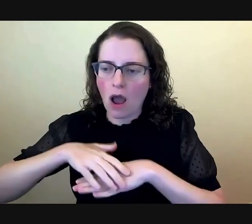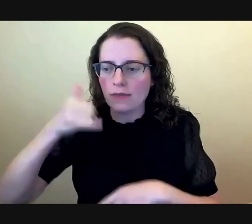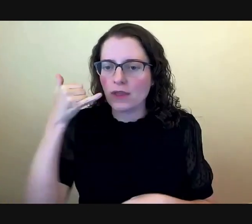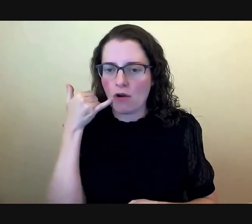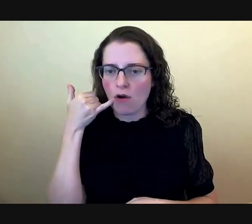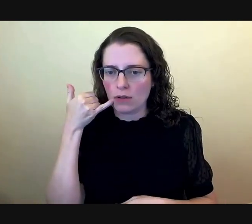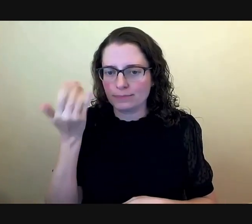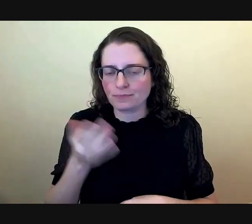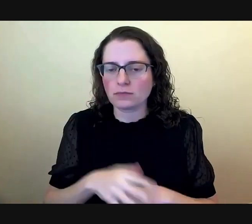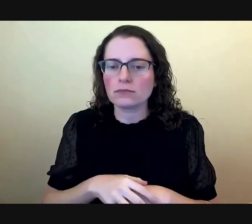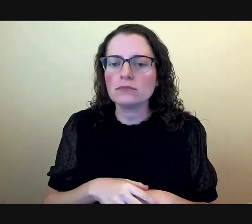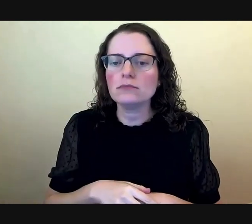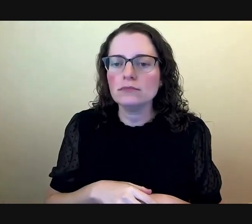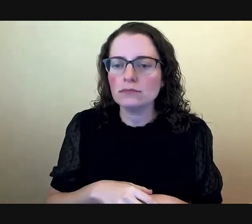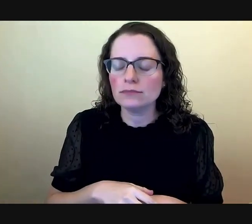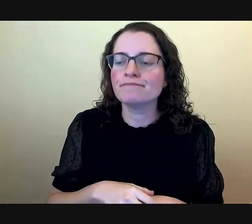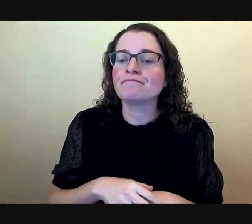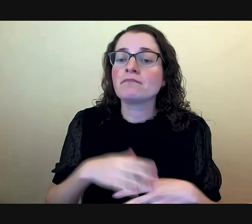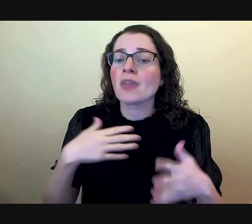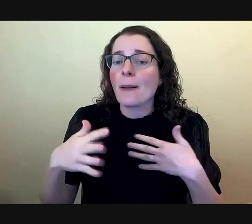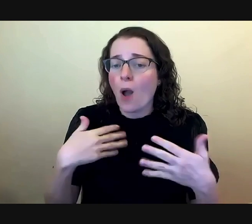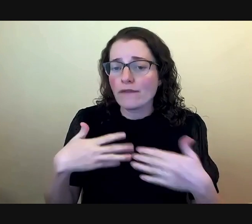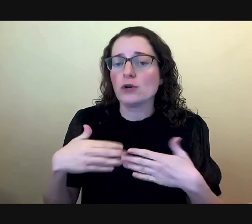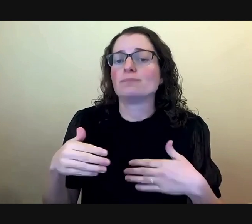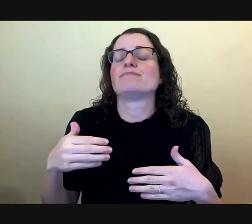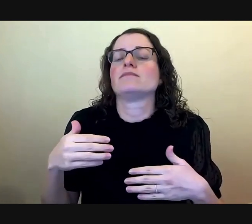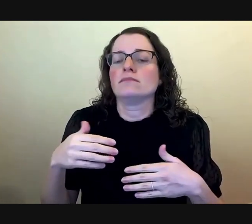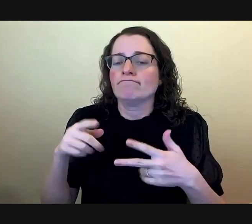because having a third party or a third entity on the call is a violation of HIPAA.